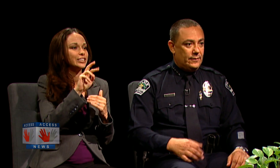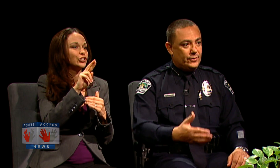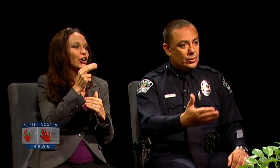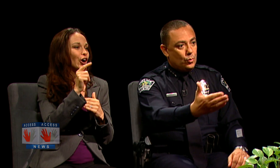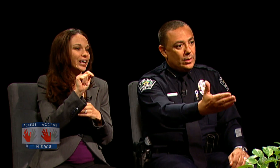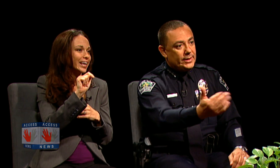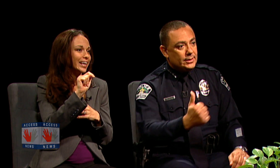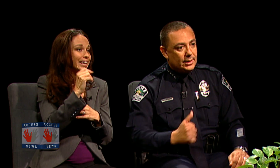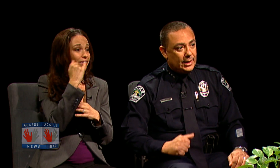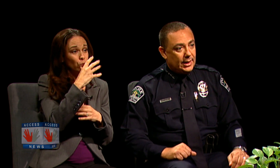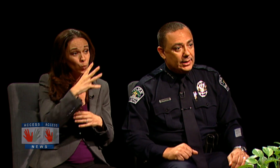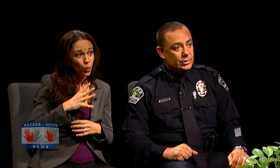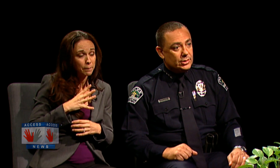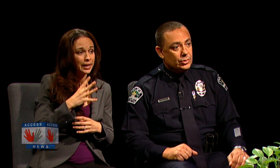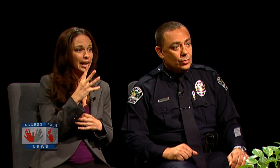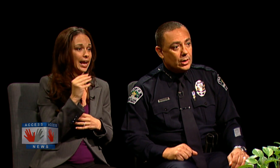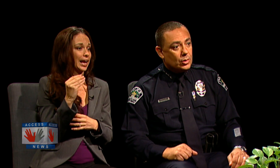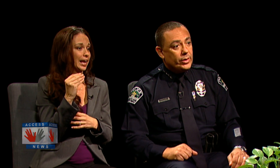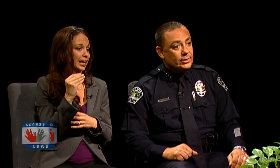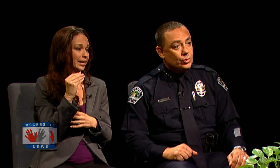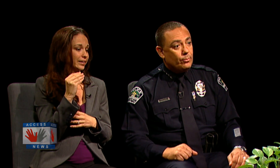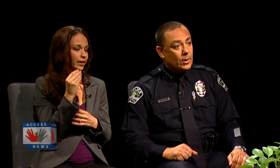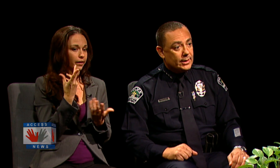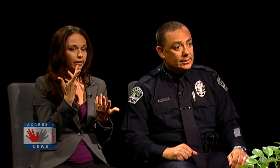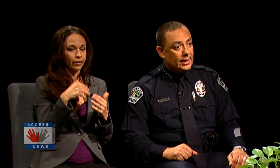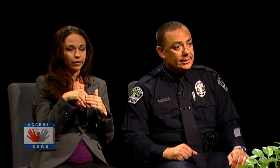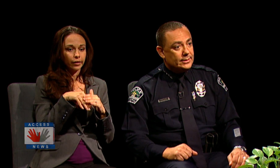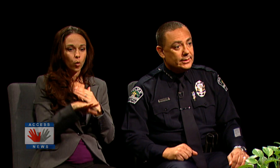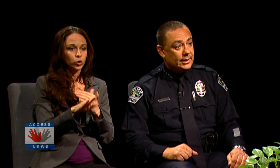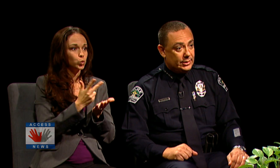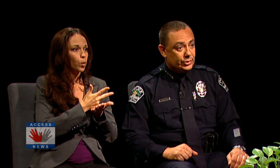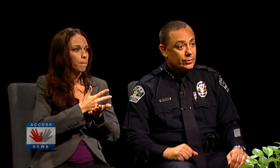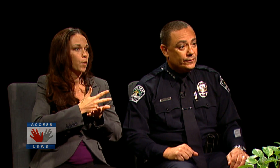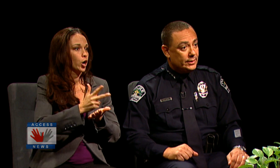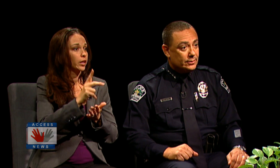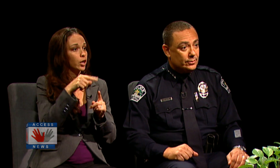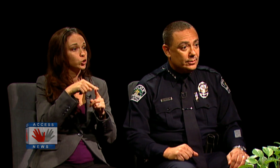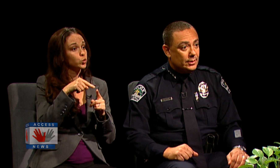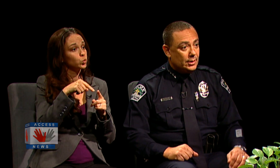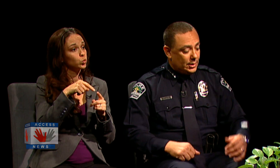IF YOU'RE A WOMAN AND YOU ARE GOING INTO A PARKING LOT TO GET INTO YOUR VEHICLE,